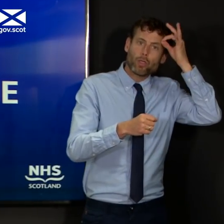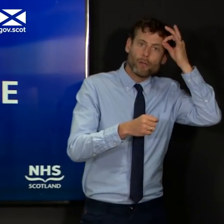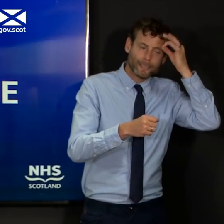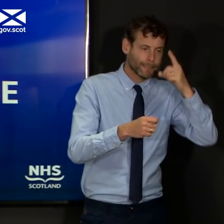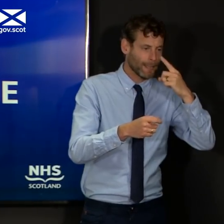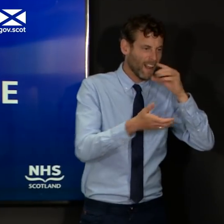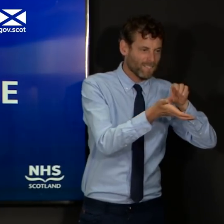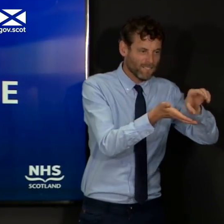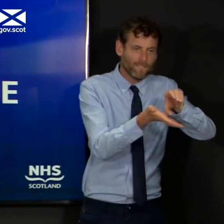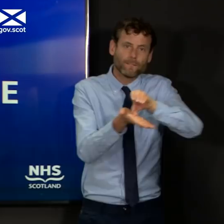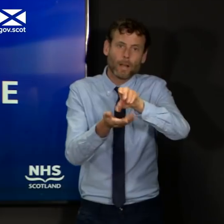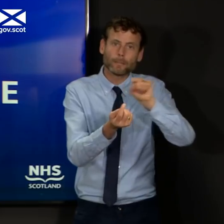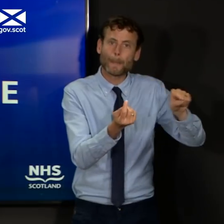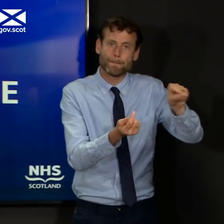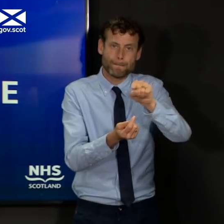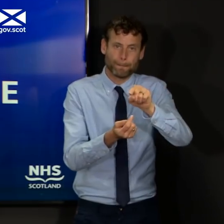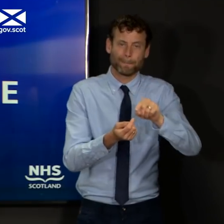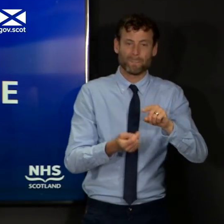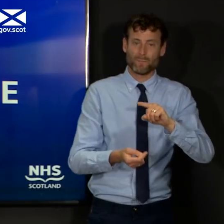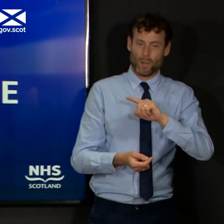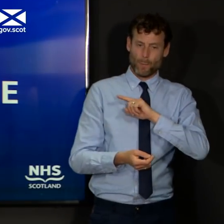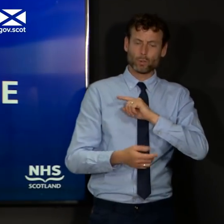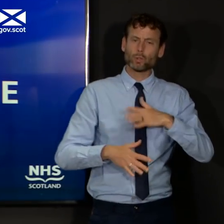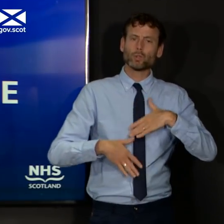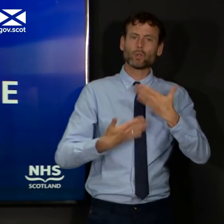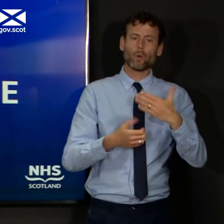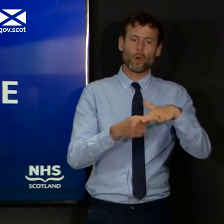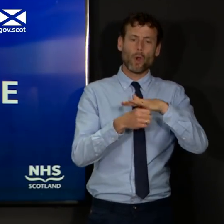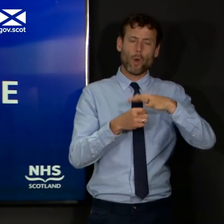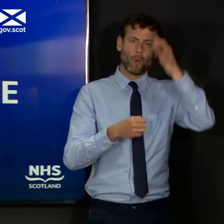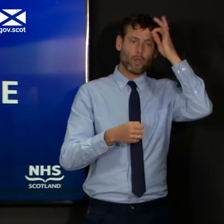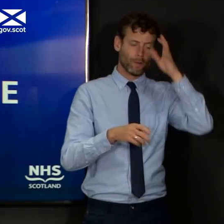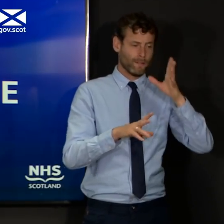reduced, as local authorities have to scale up the work they are doing to support other